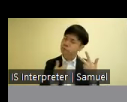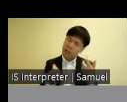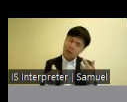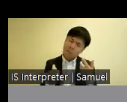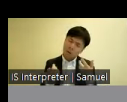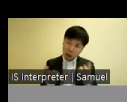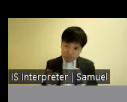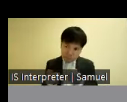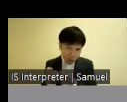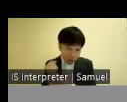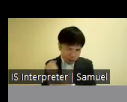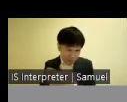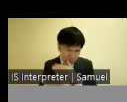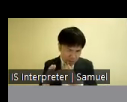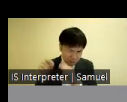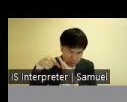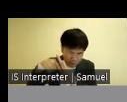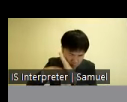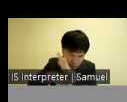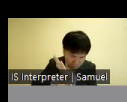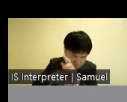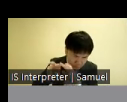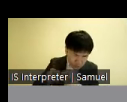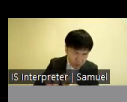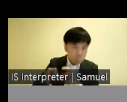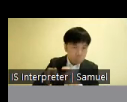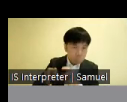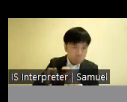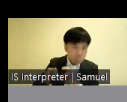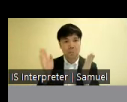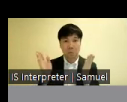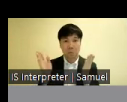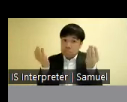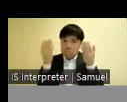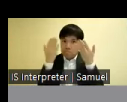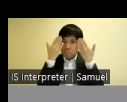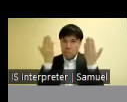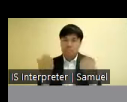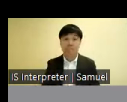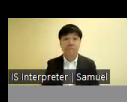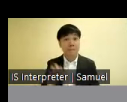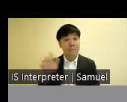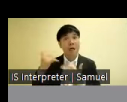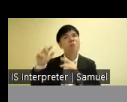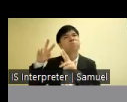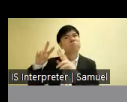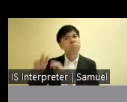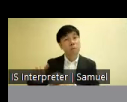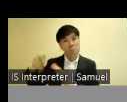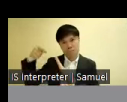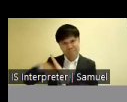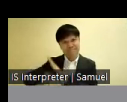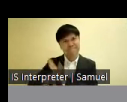with Disabilities. Okay? I will pass now to a very brief overview of the objectives.